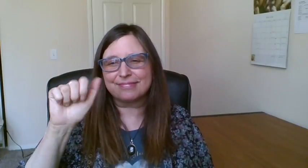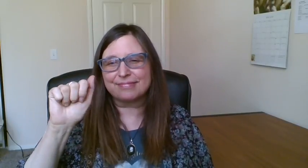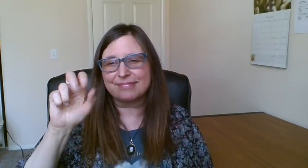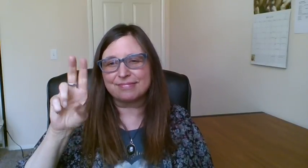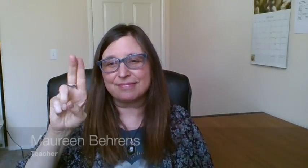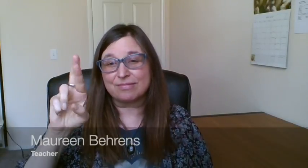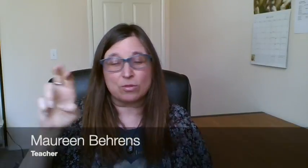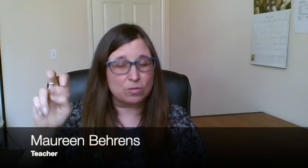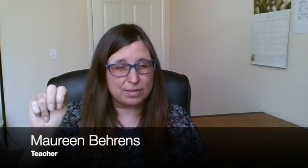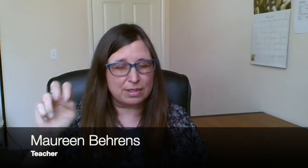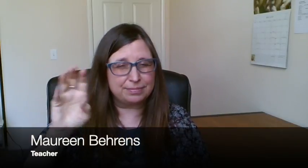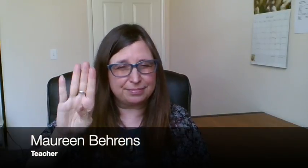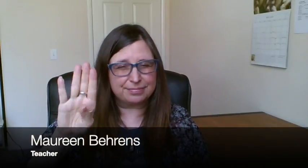Maureen burns here.